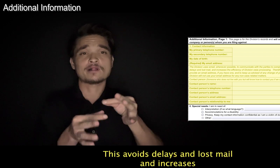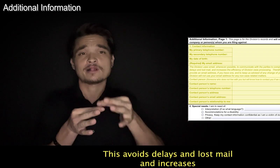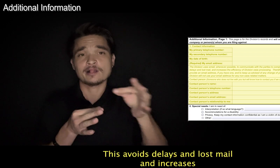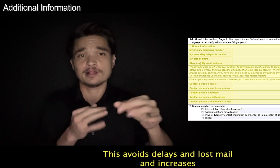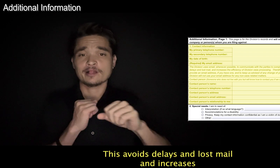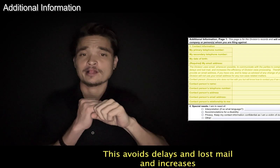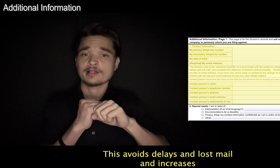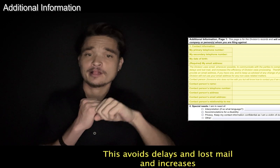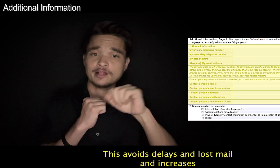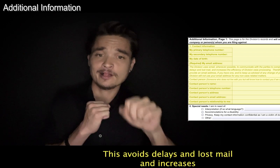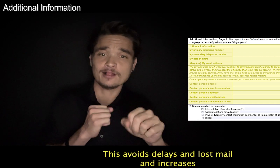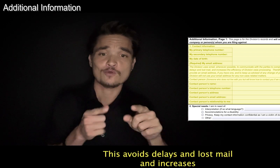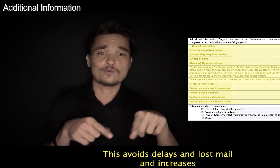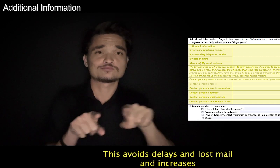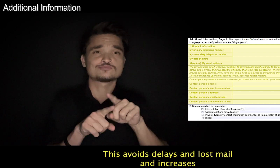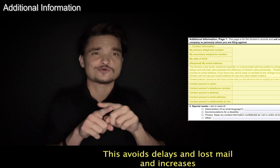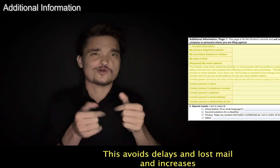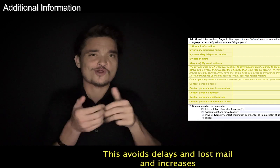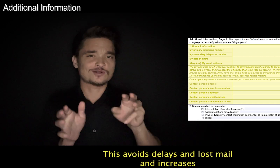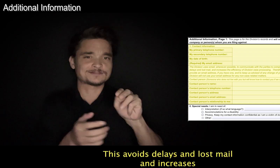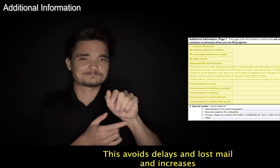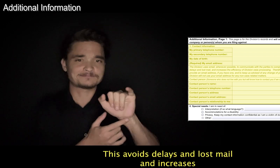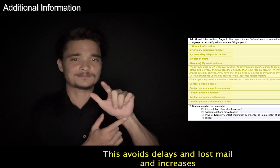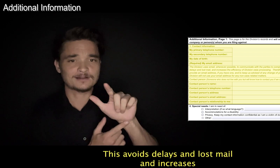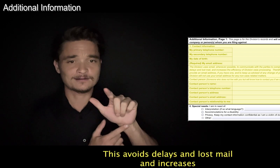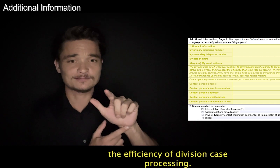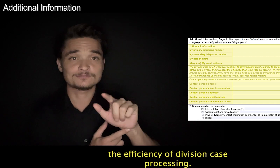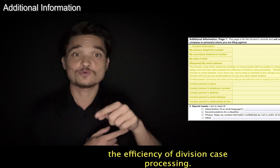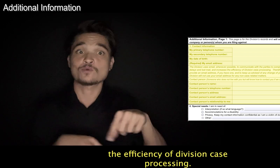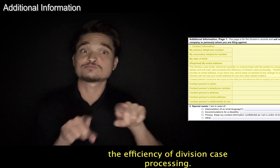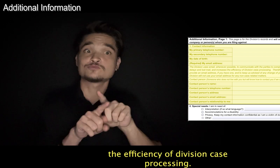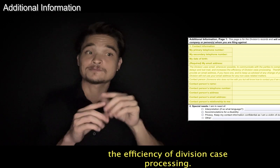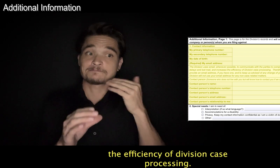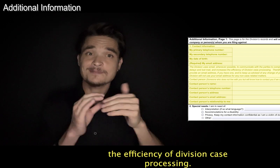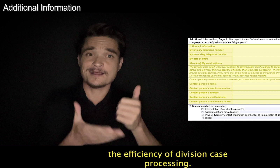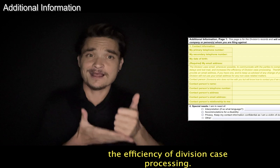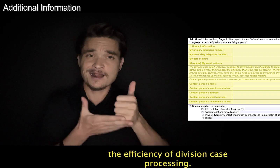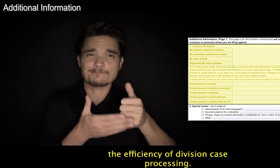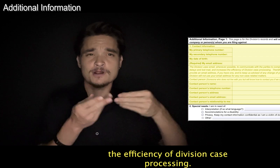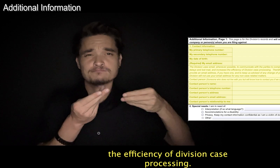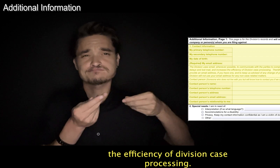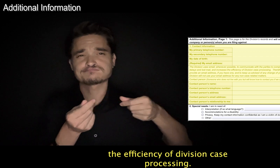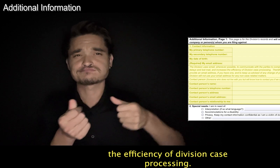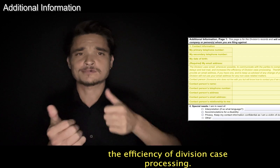This avoids delays and lost mail and increases the efficiency of division case processing.